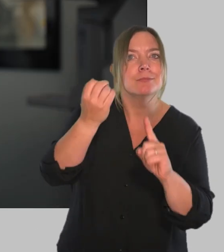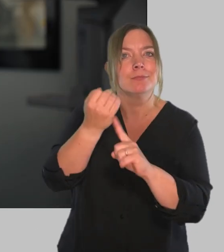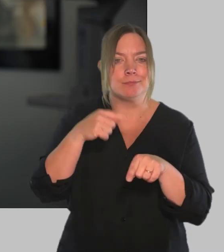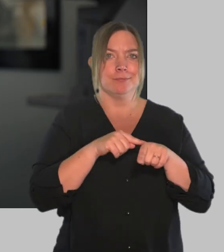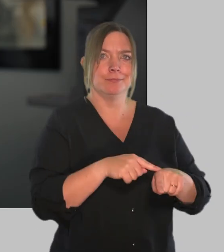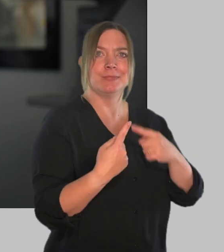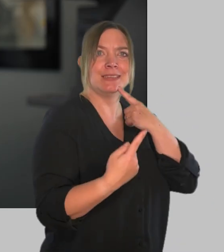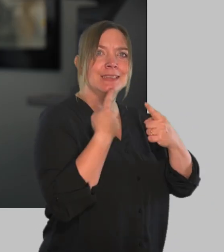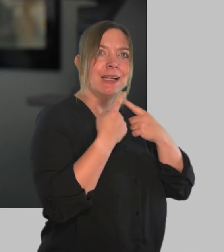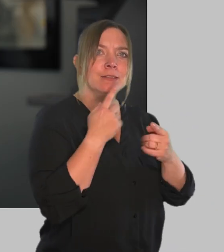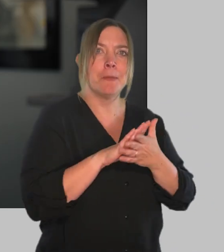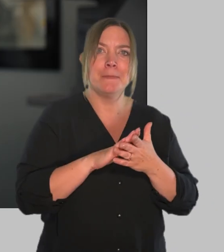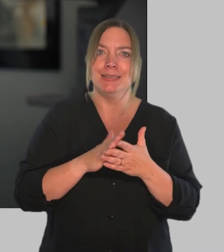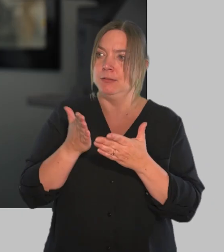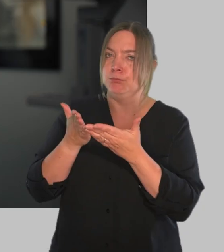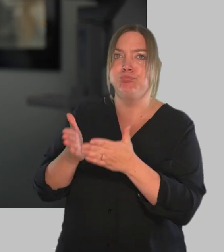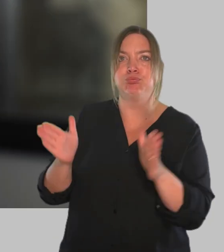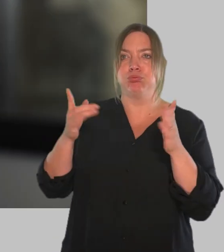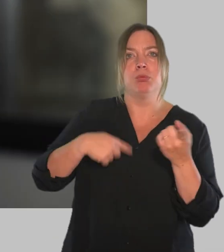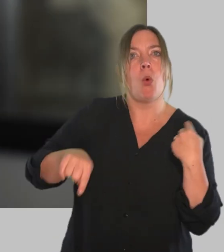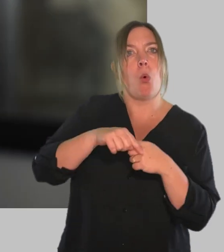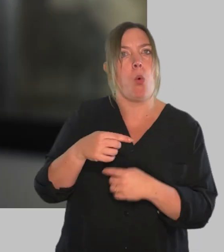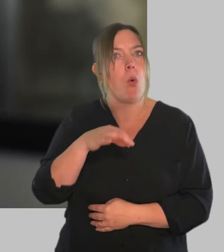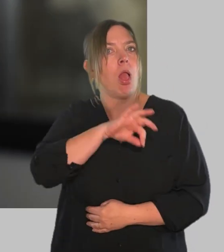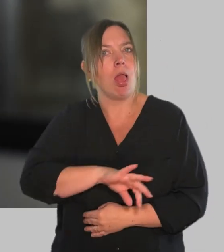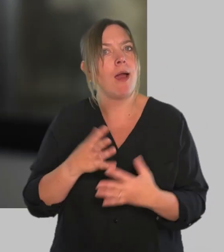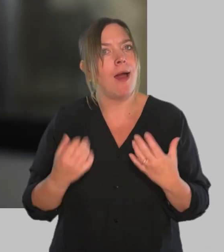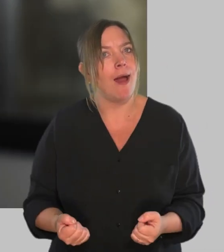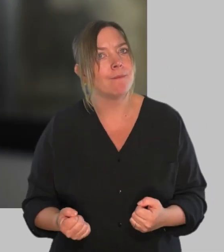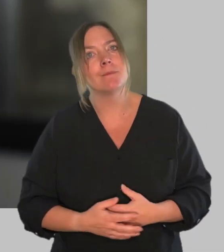But personally, I see AI as the great solution to that problem.